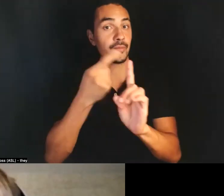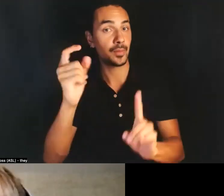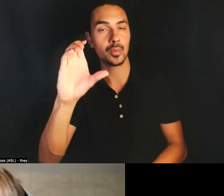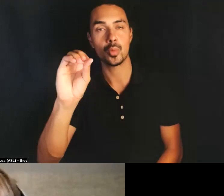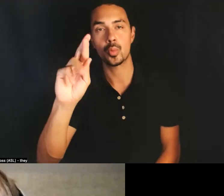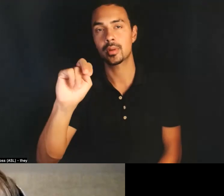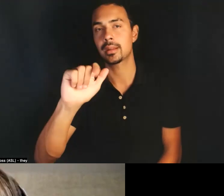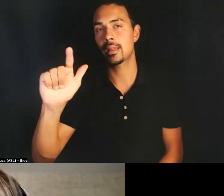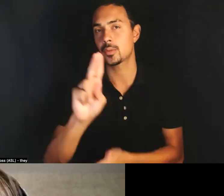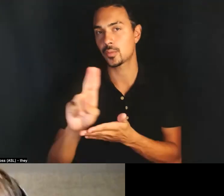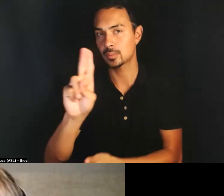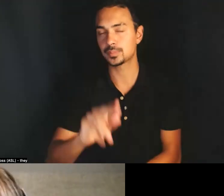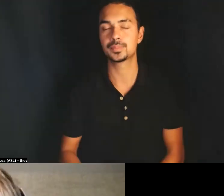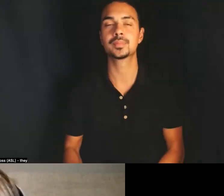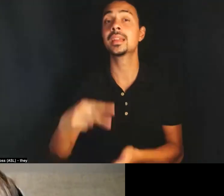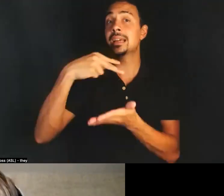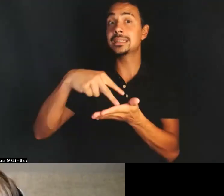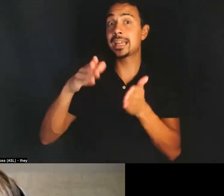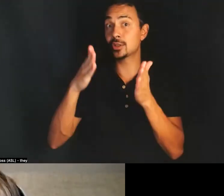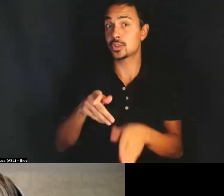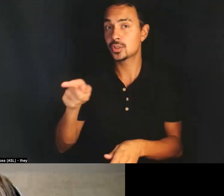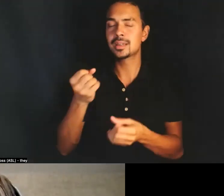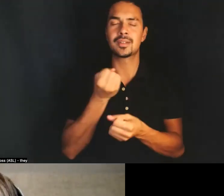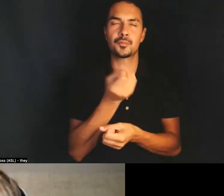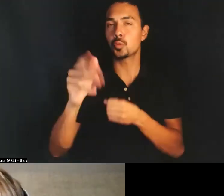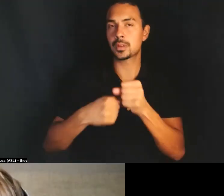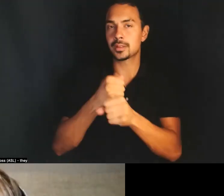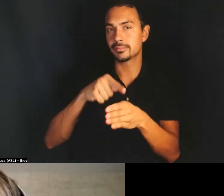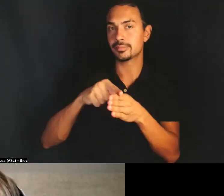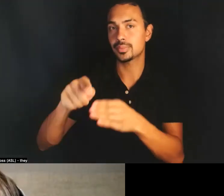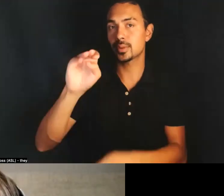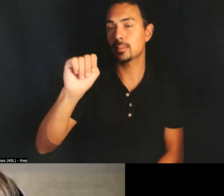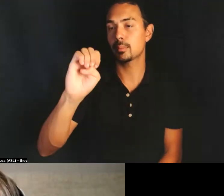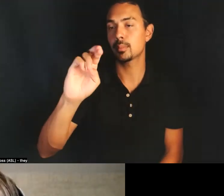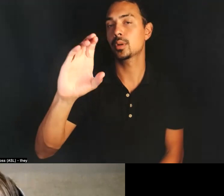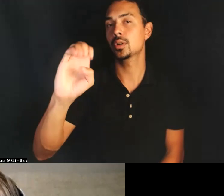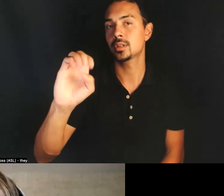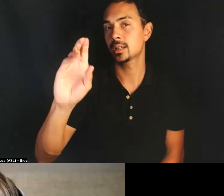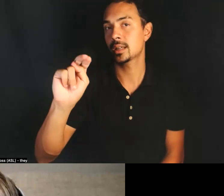, including The New York Times bestselling Not That Bad (Harper Perennial, 2018) and the fiction anthology